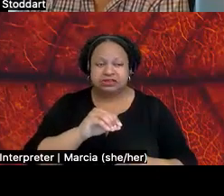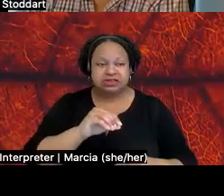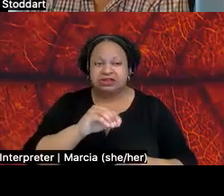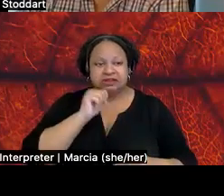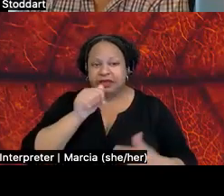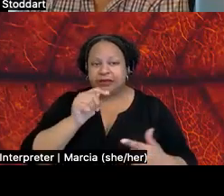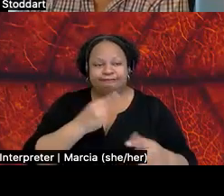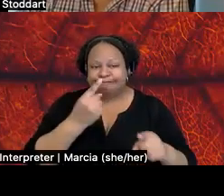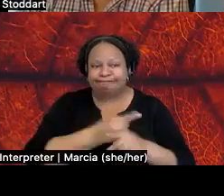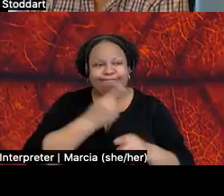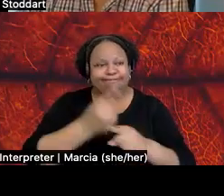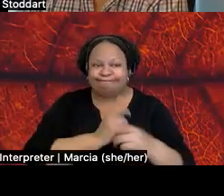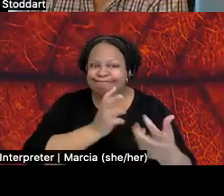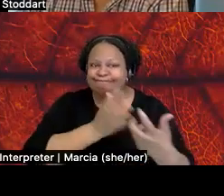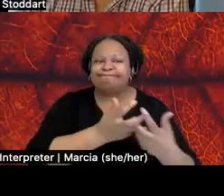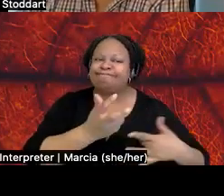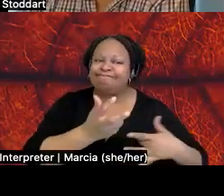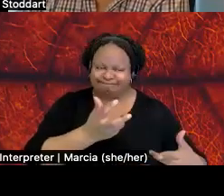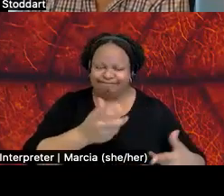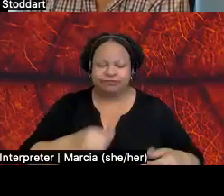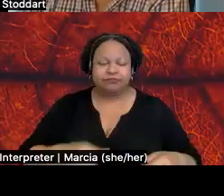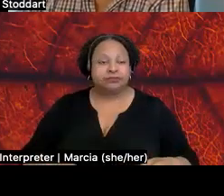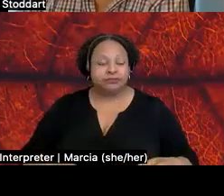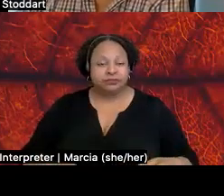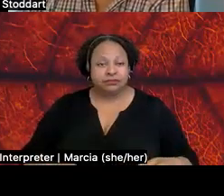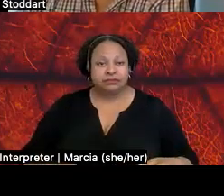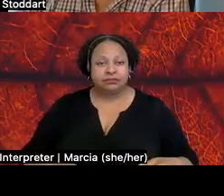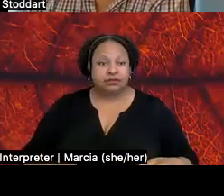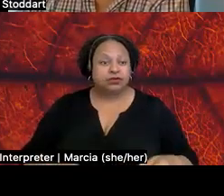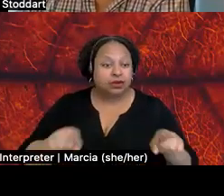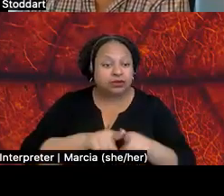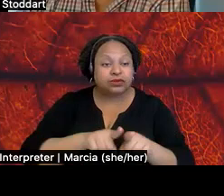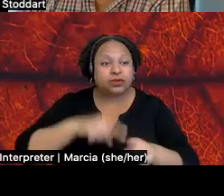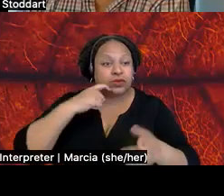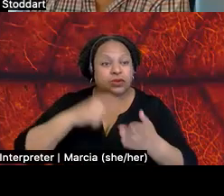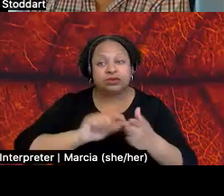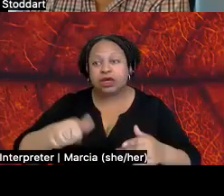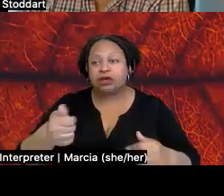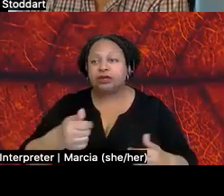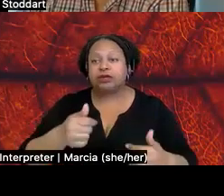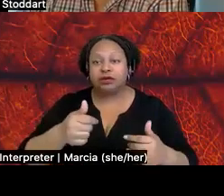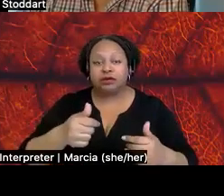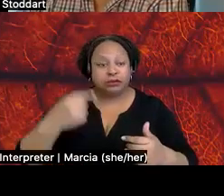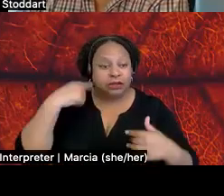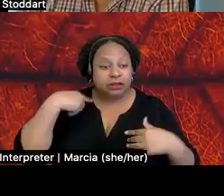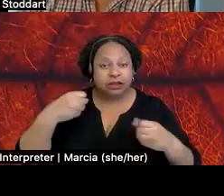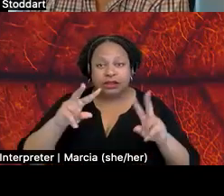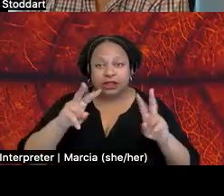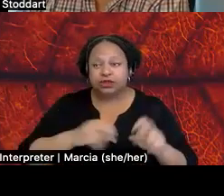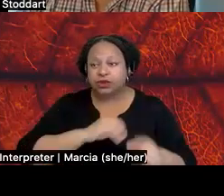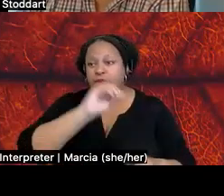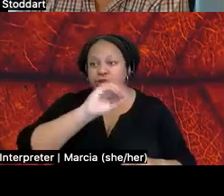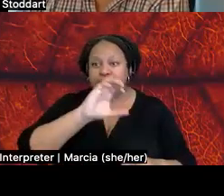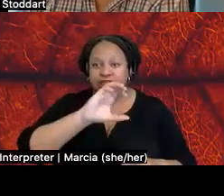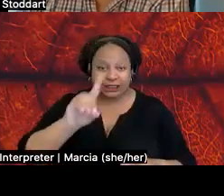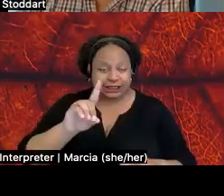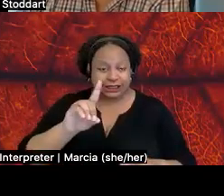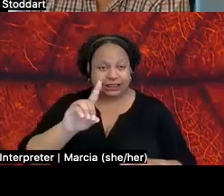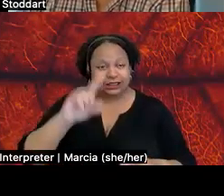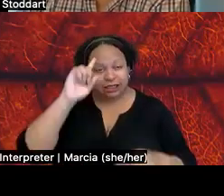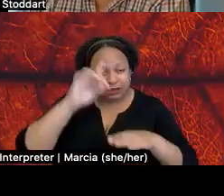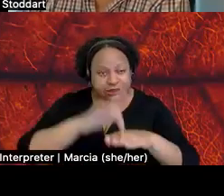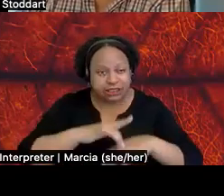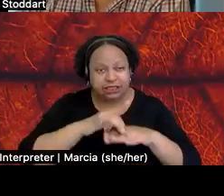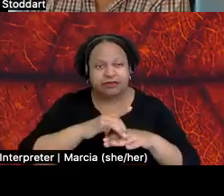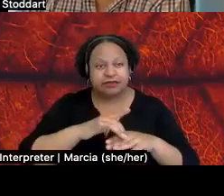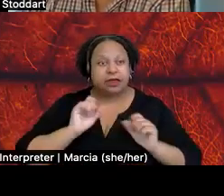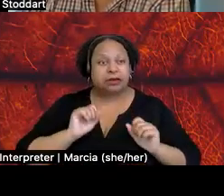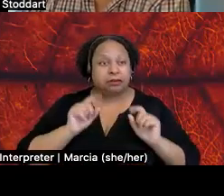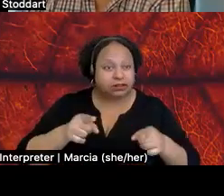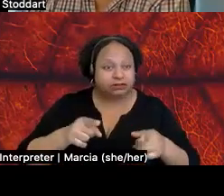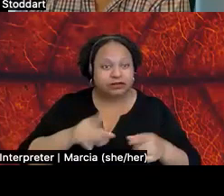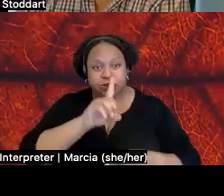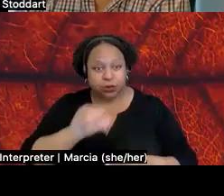We may also see obsessive compulsive disorder or traits of OCD in many individuals on the spectrum.